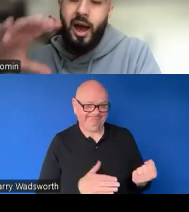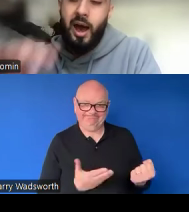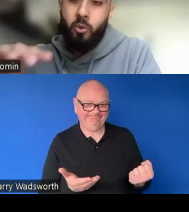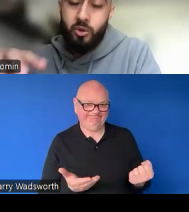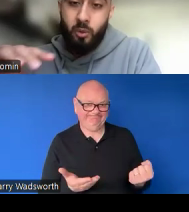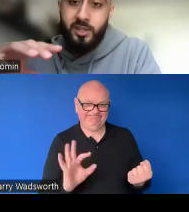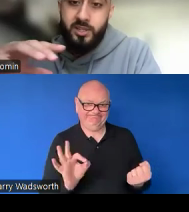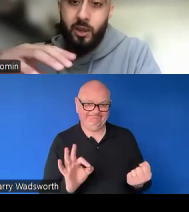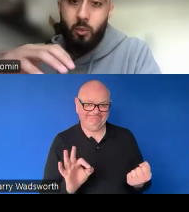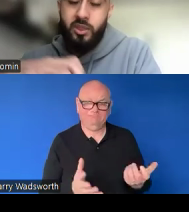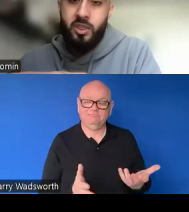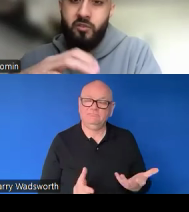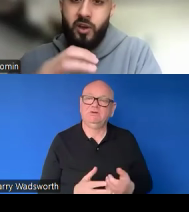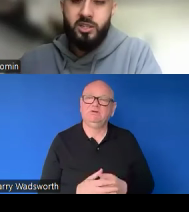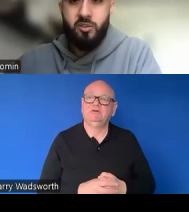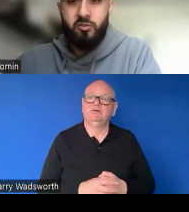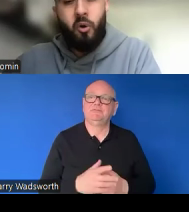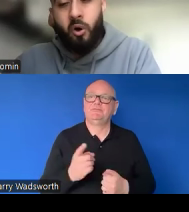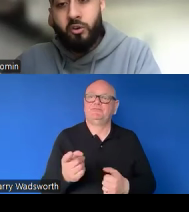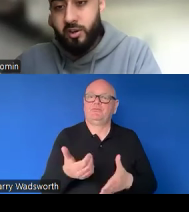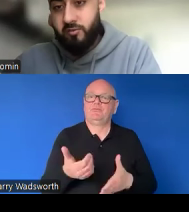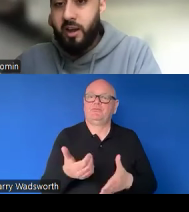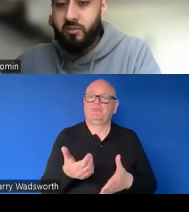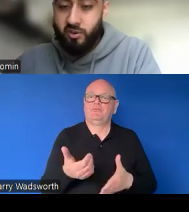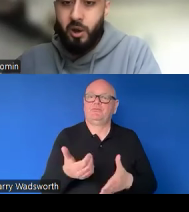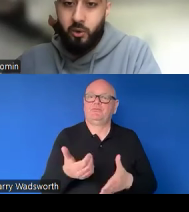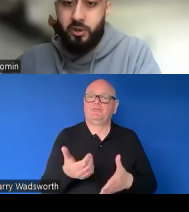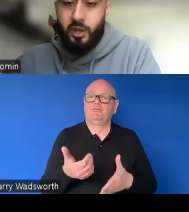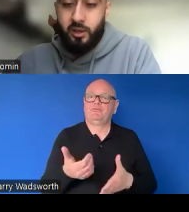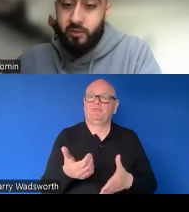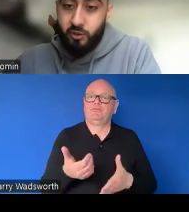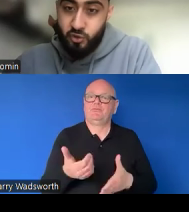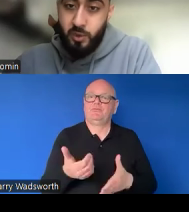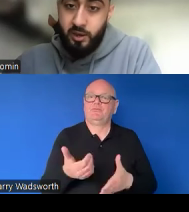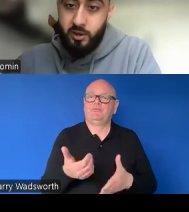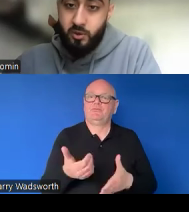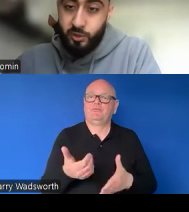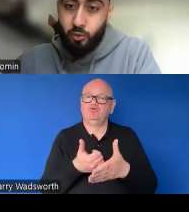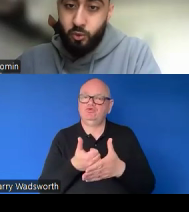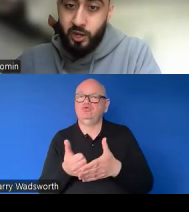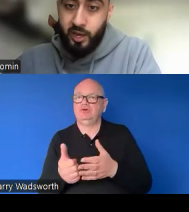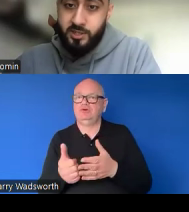I would normally say within the first £400 to £500 that you spend with Google Ads,